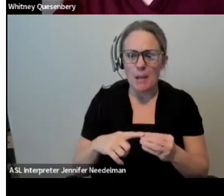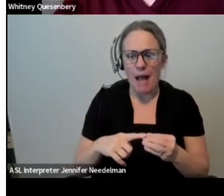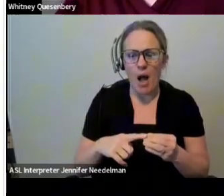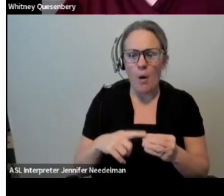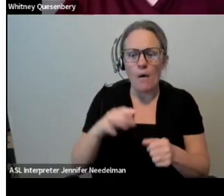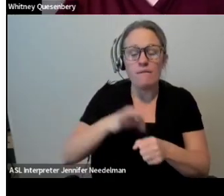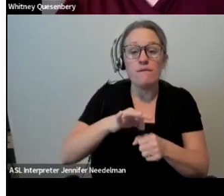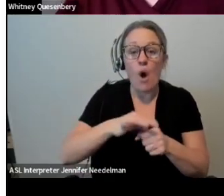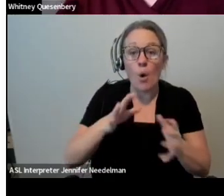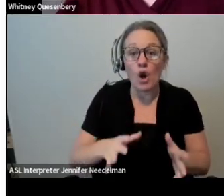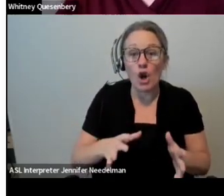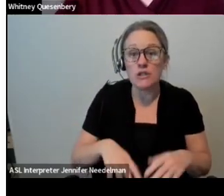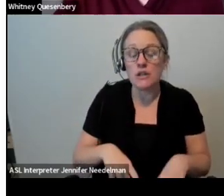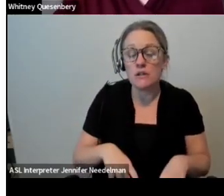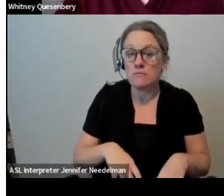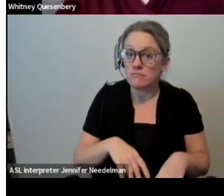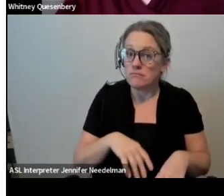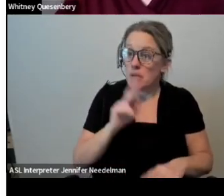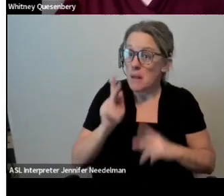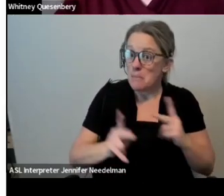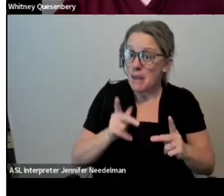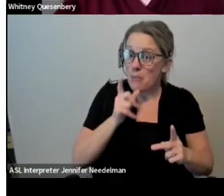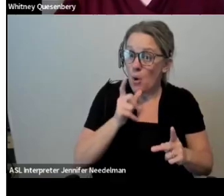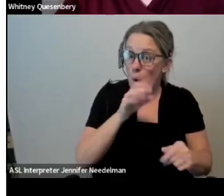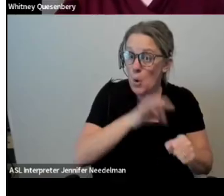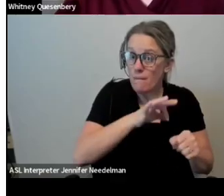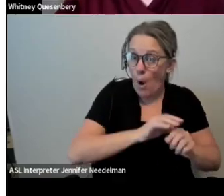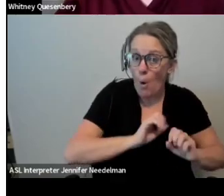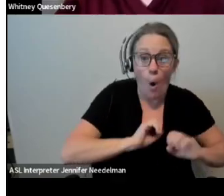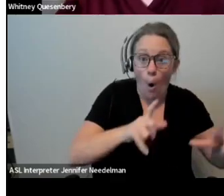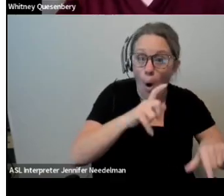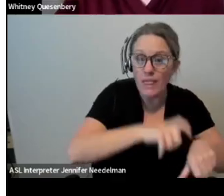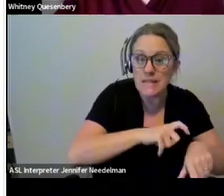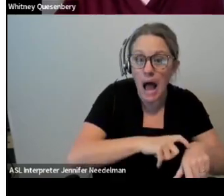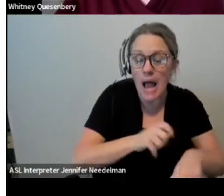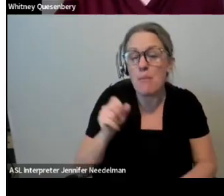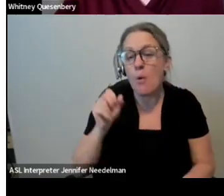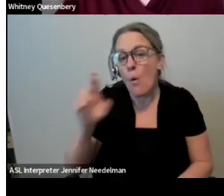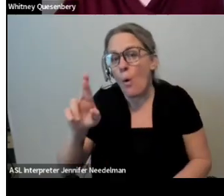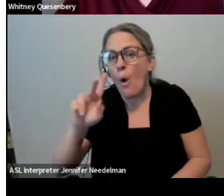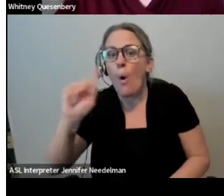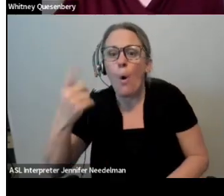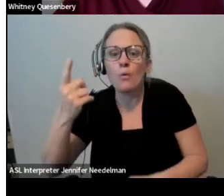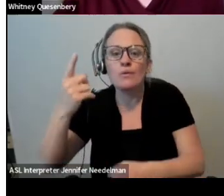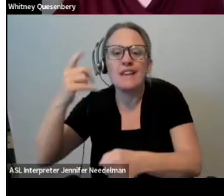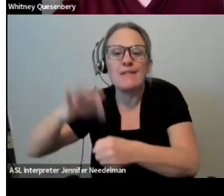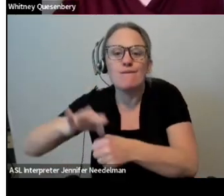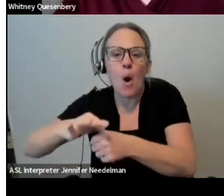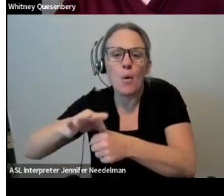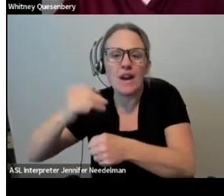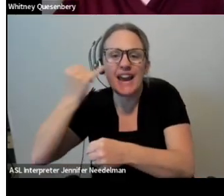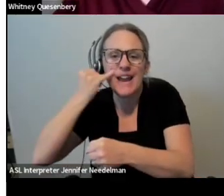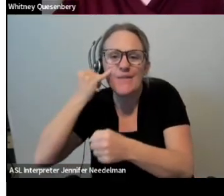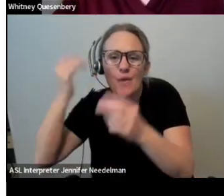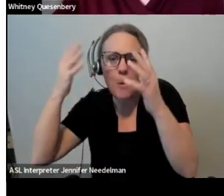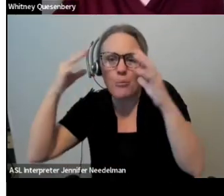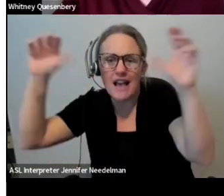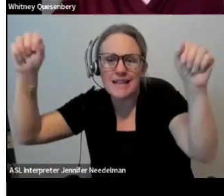and people who vote only in presidential elections or only when the issues really speak to them. And then of course we have